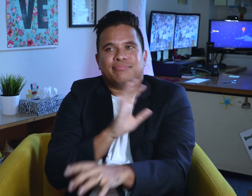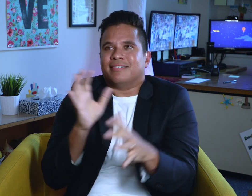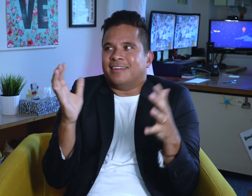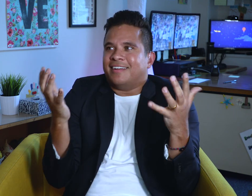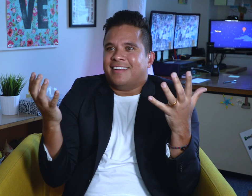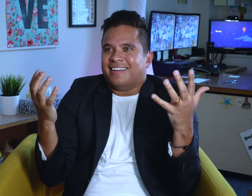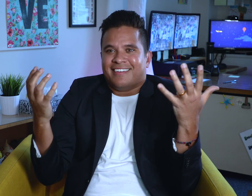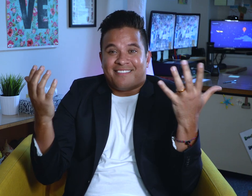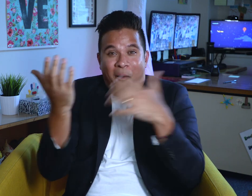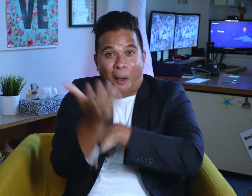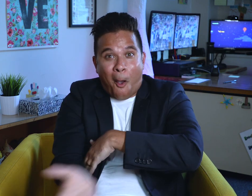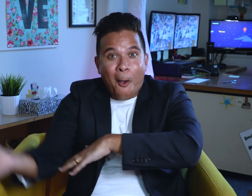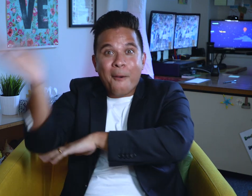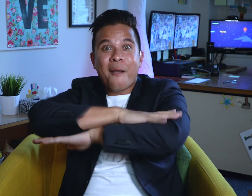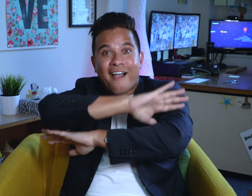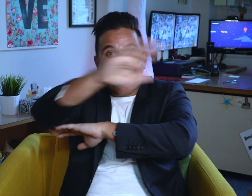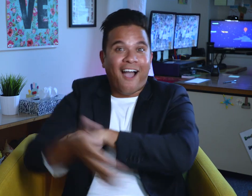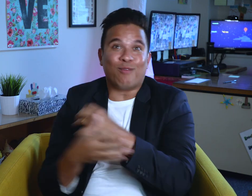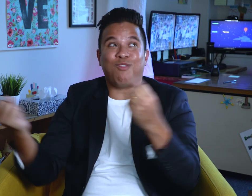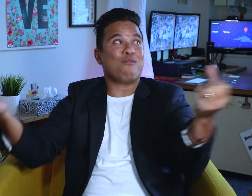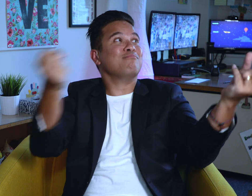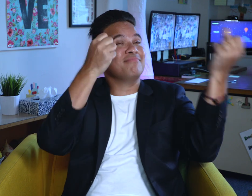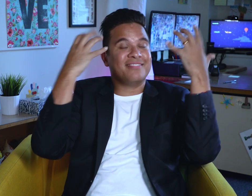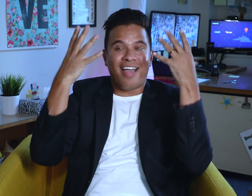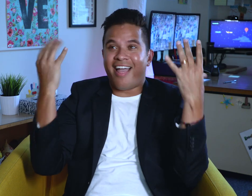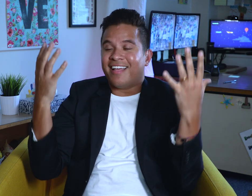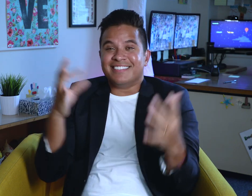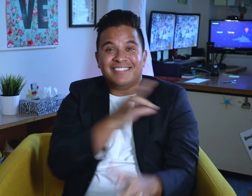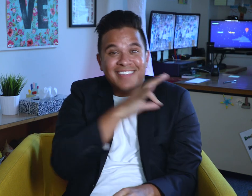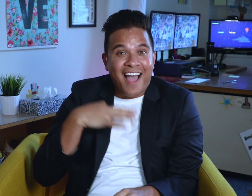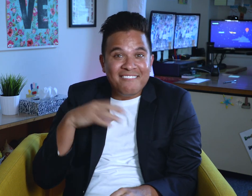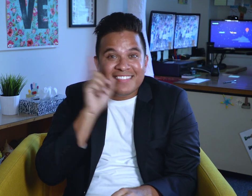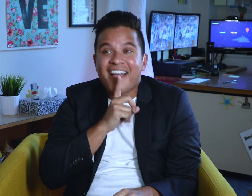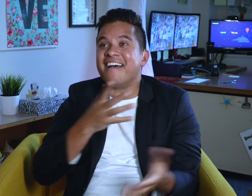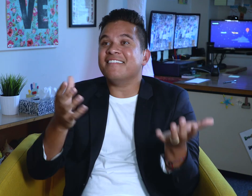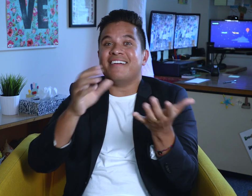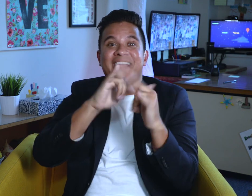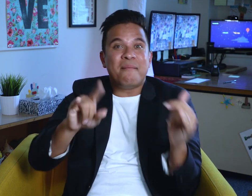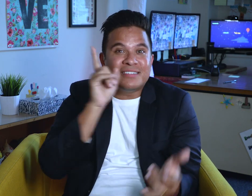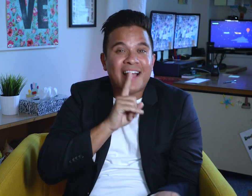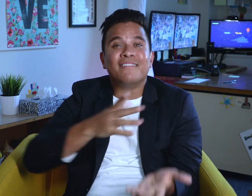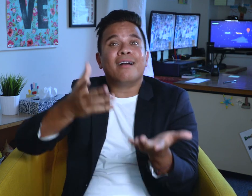I was incredibly moved seeing how effortlessly everyone communicated, 24/7. The staff and campers were all deaf.